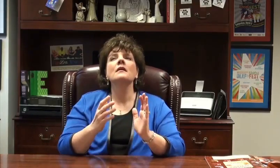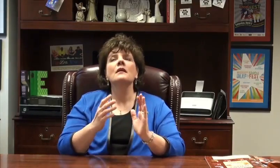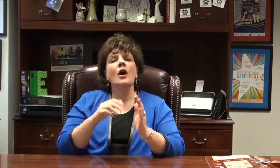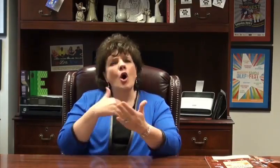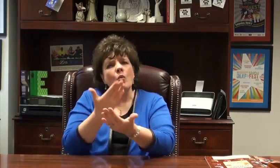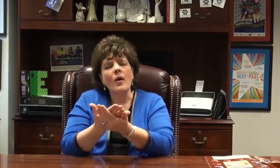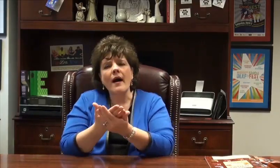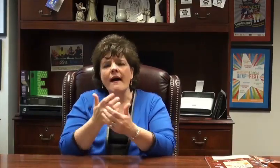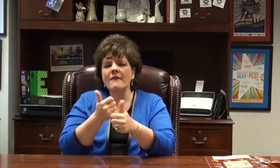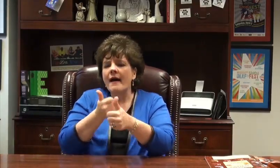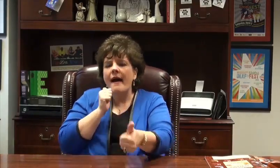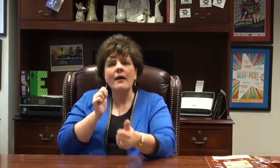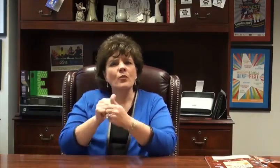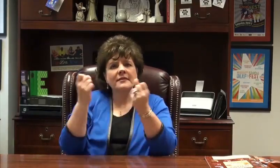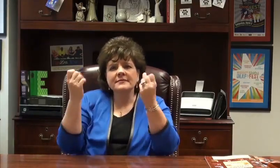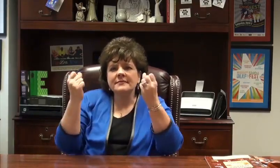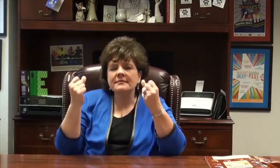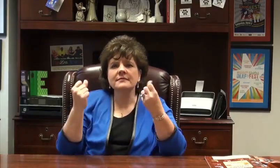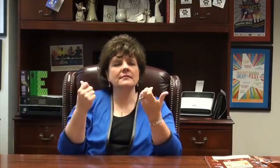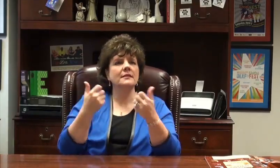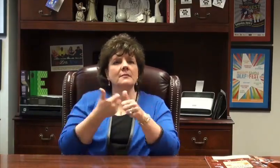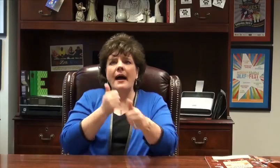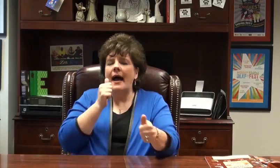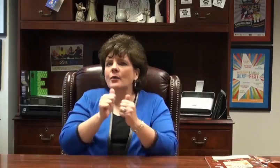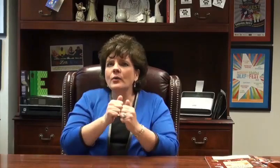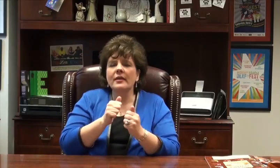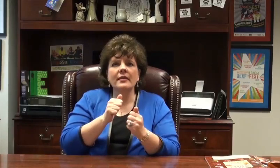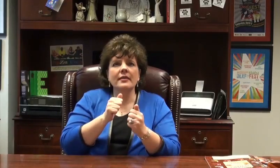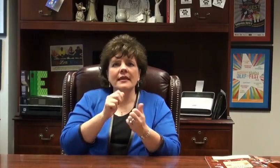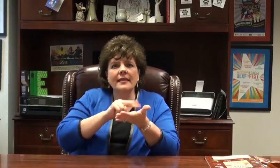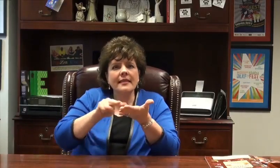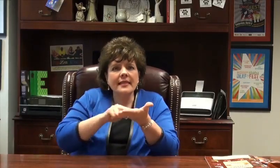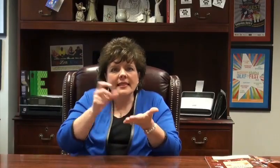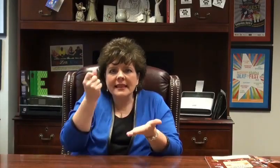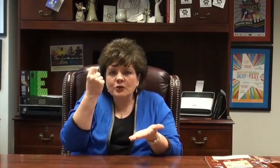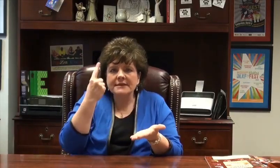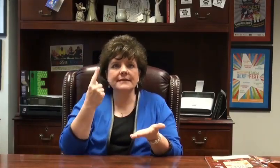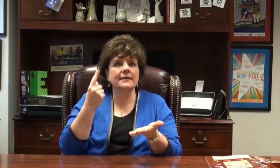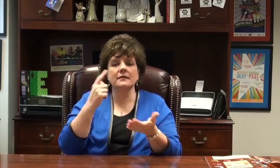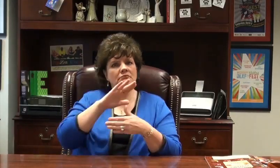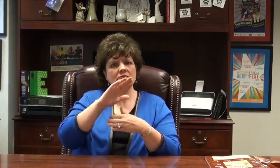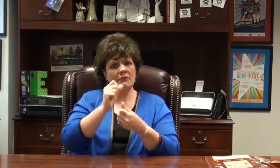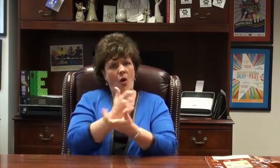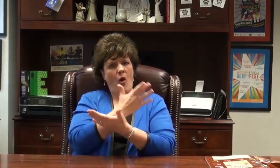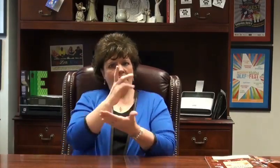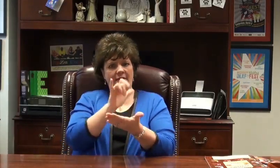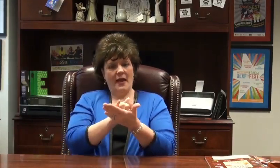They may not be fluent in sign language or have developed much English literacy.